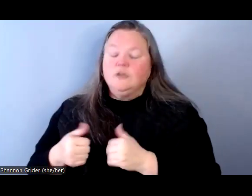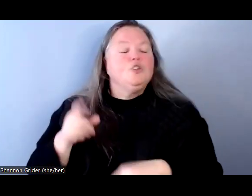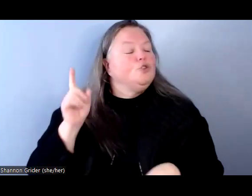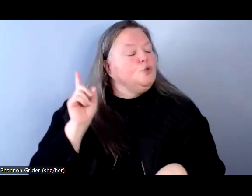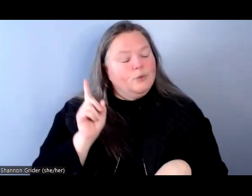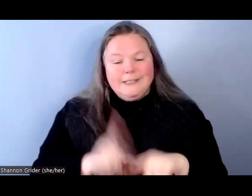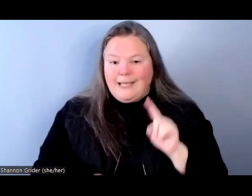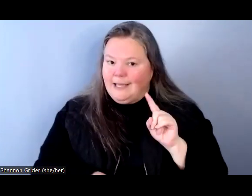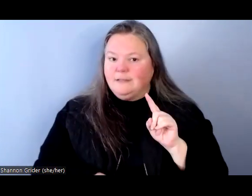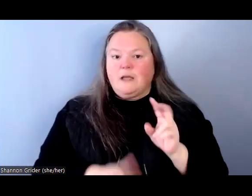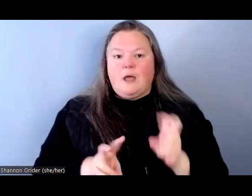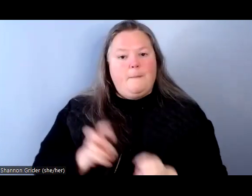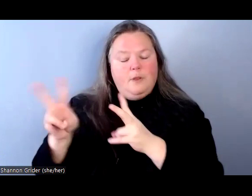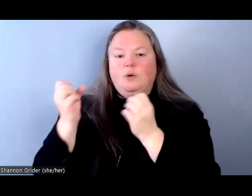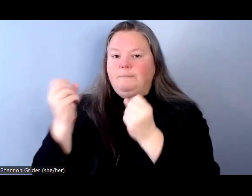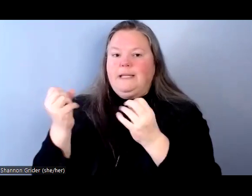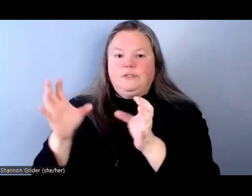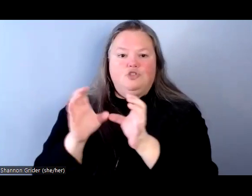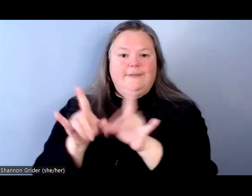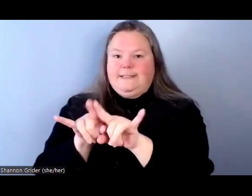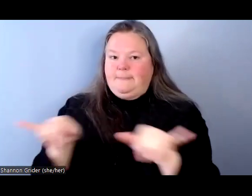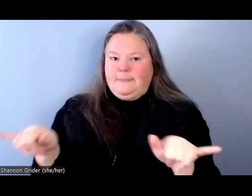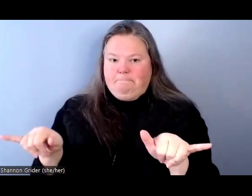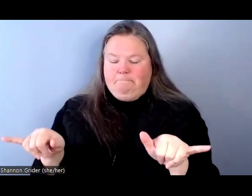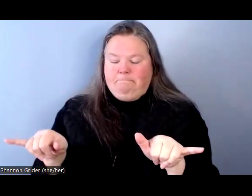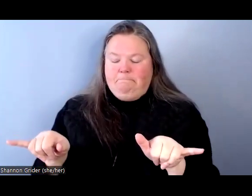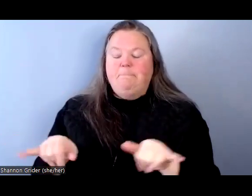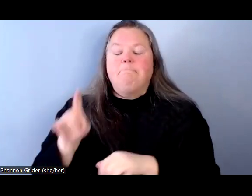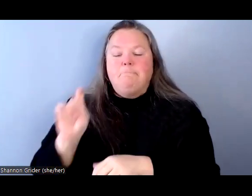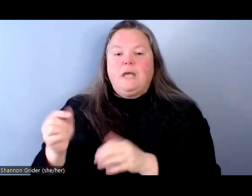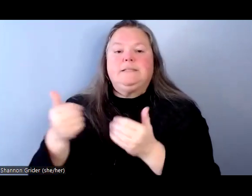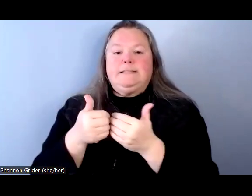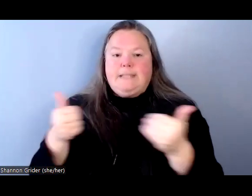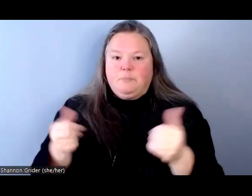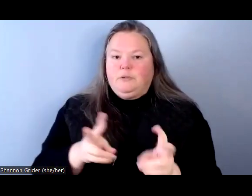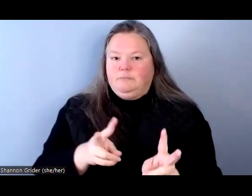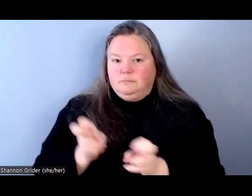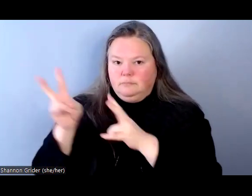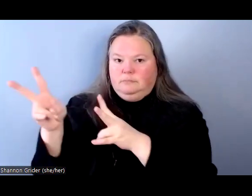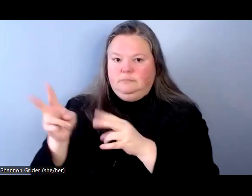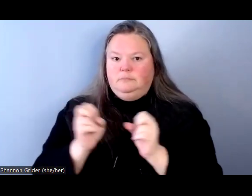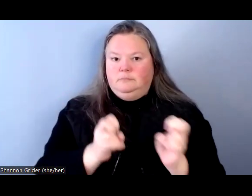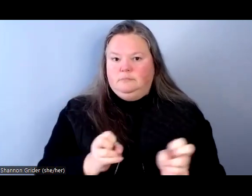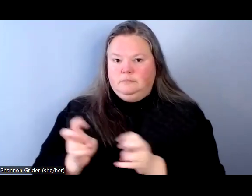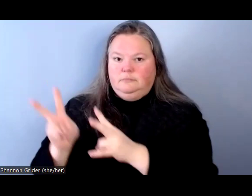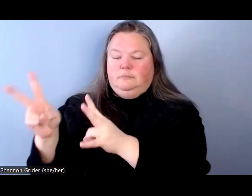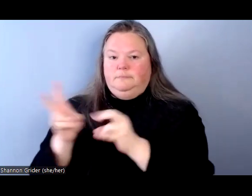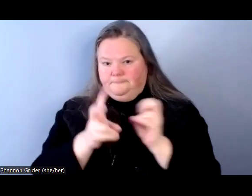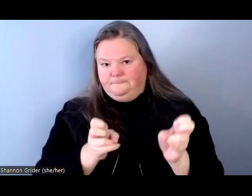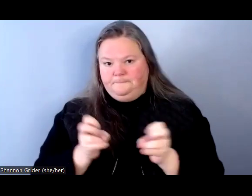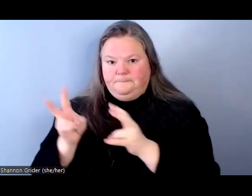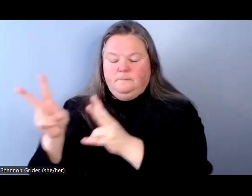You can only upload ONE certificate at a time